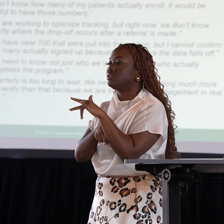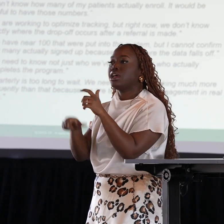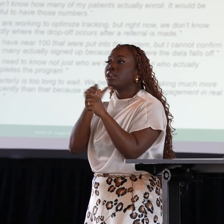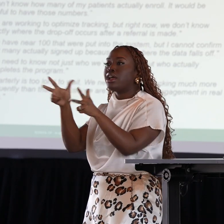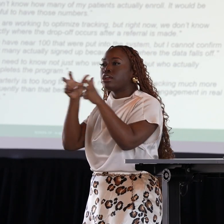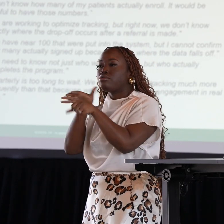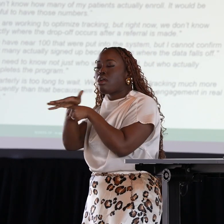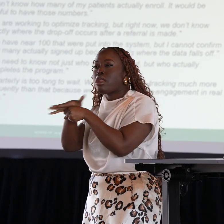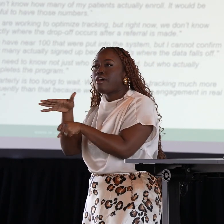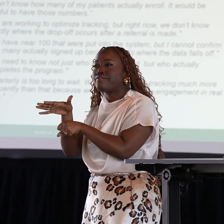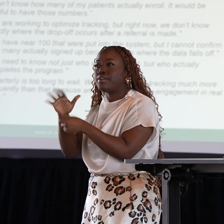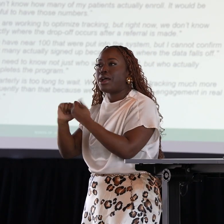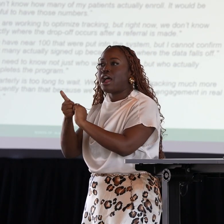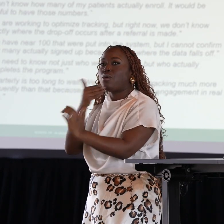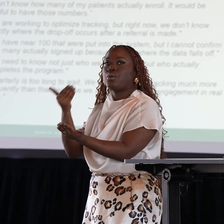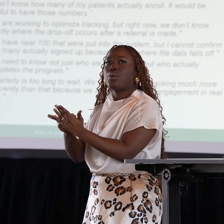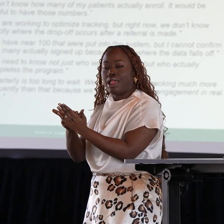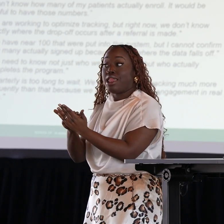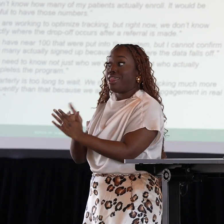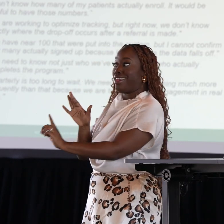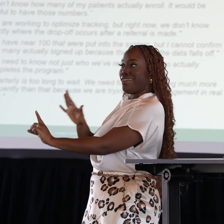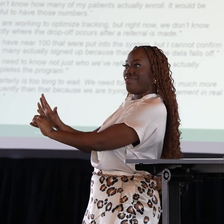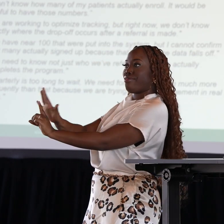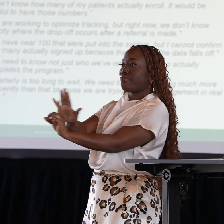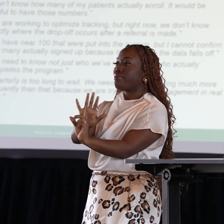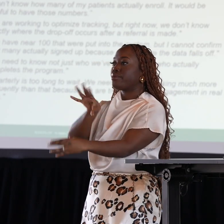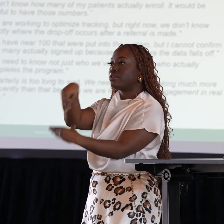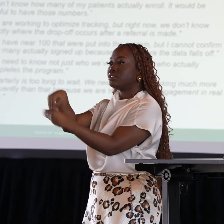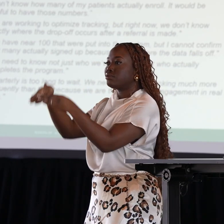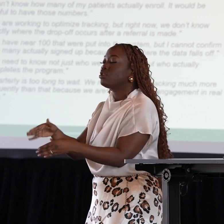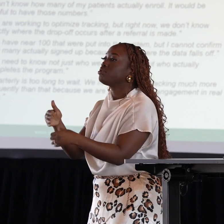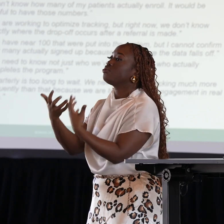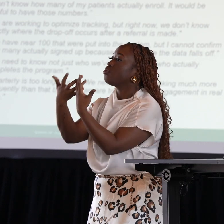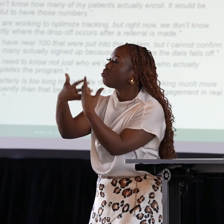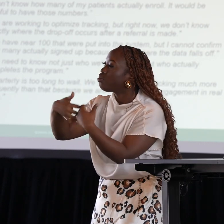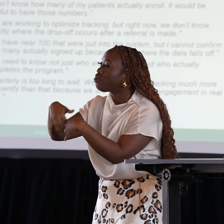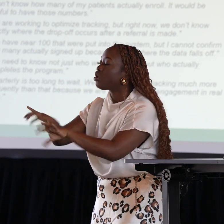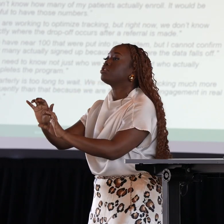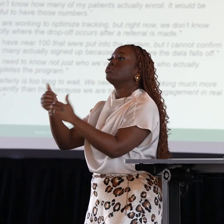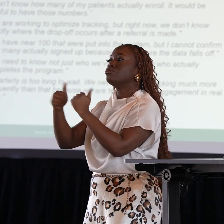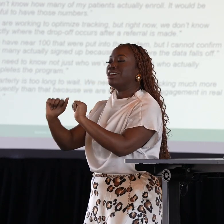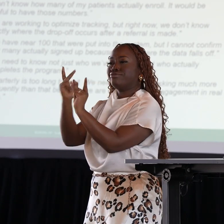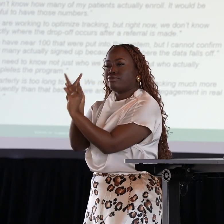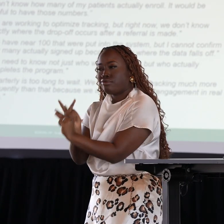about how well their participants are working through and kind of matriculating through that referral and